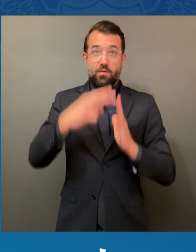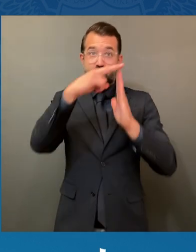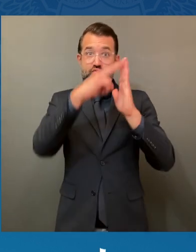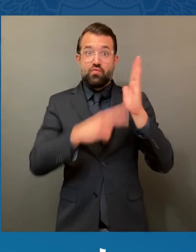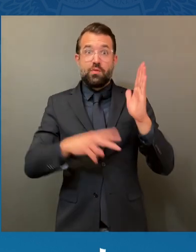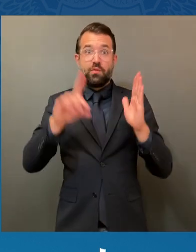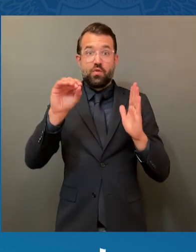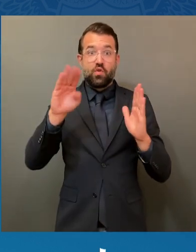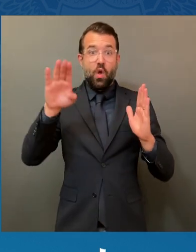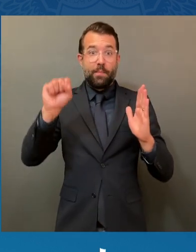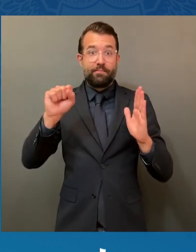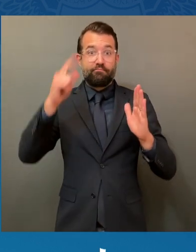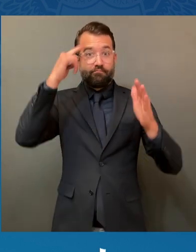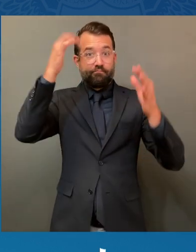and concurring opinions,